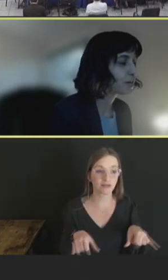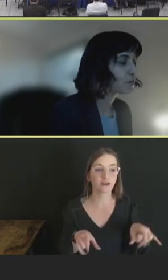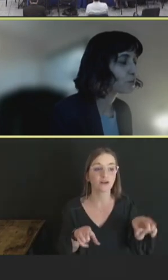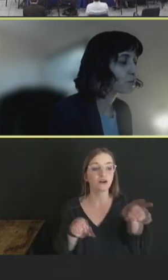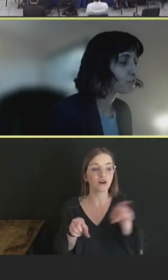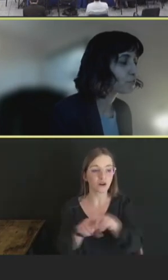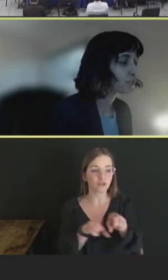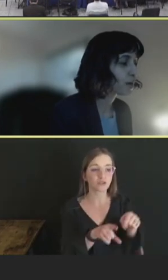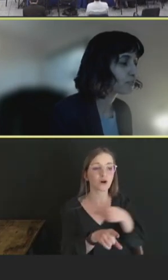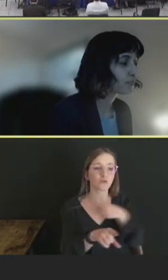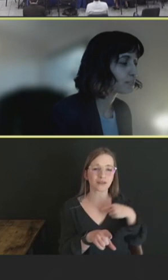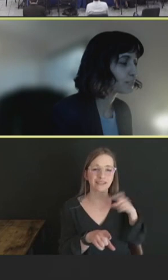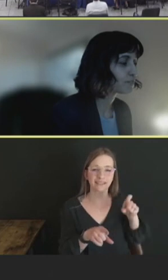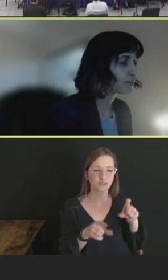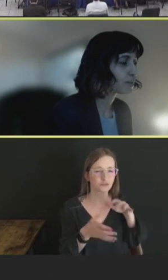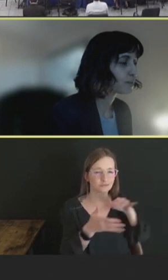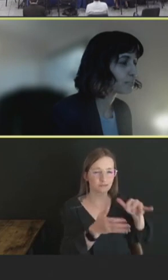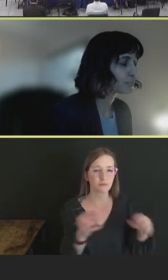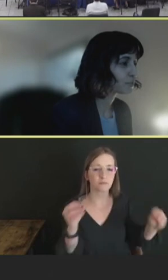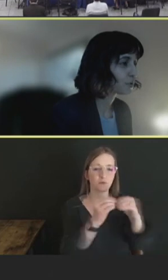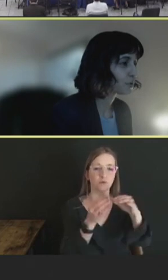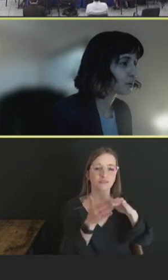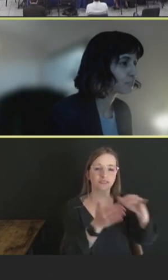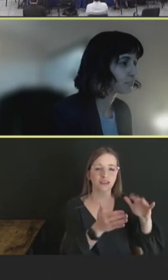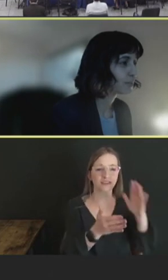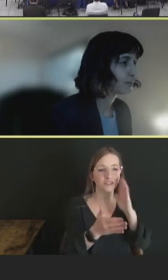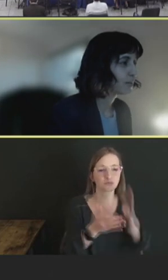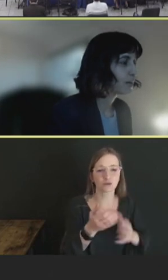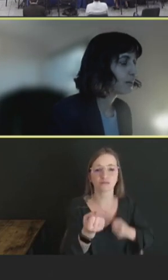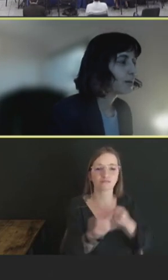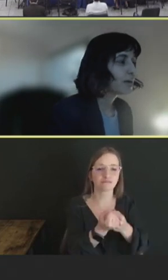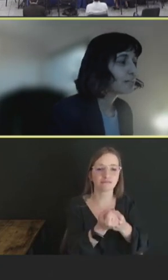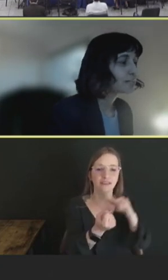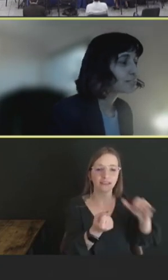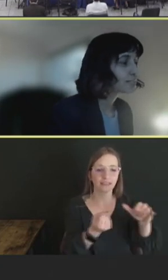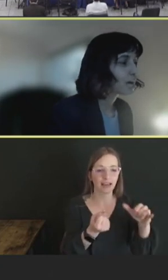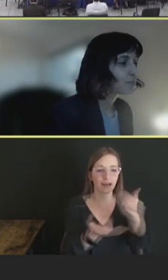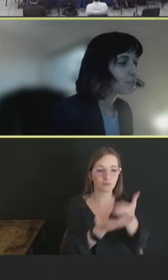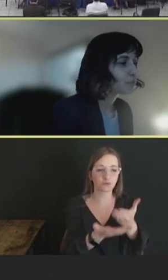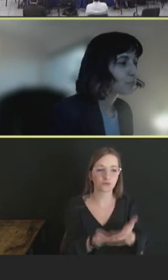would reinforce confidence in the immunization programs. And since the time of this report,